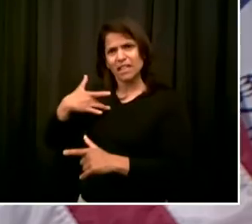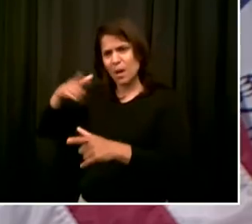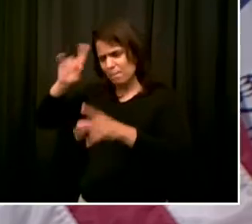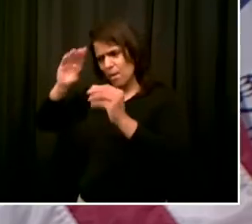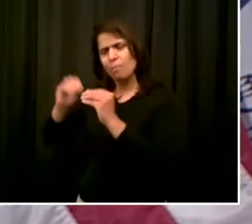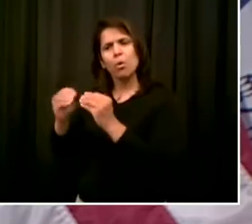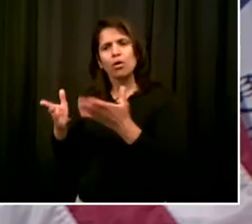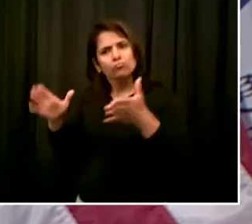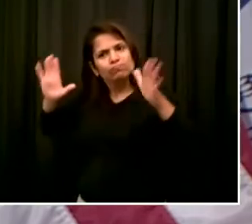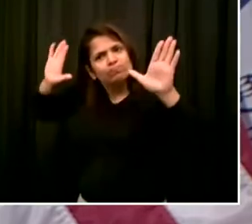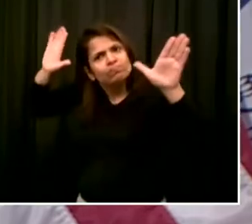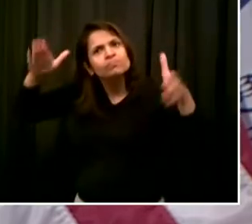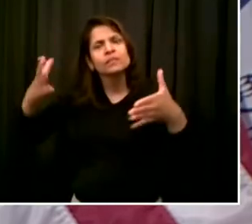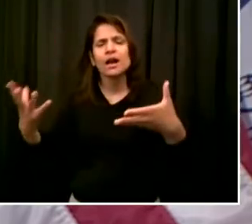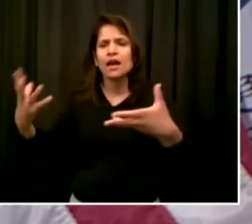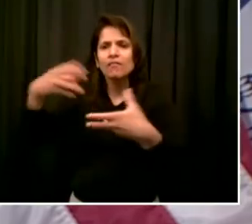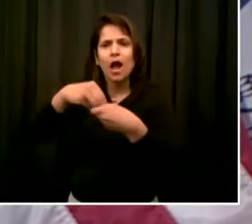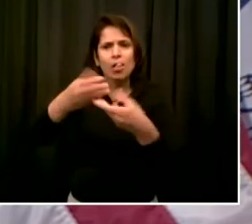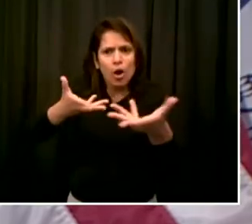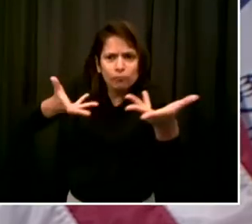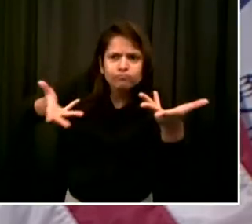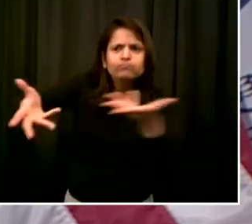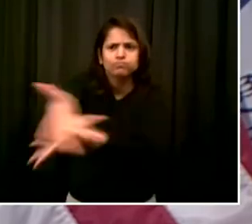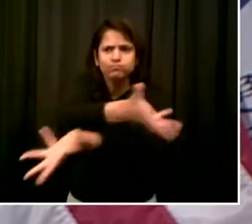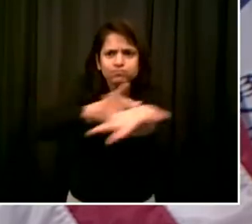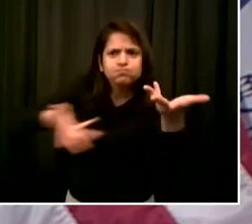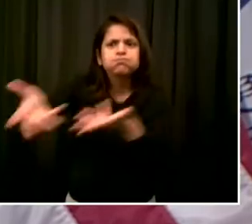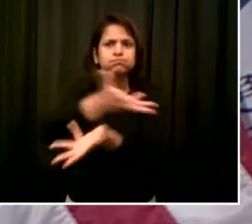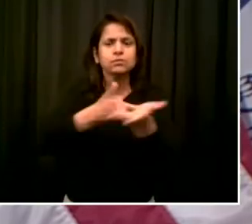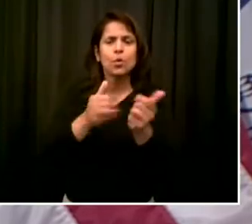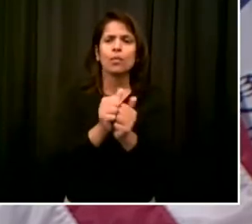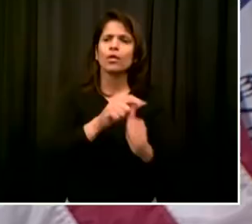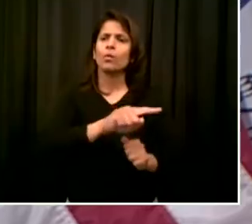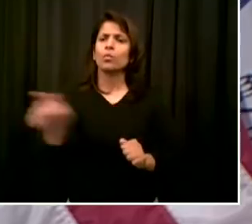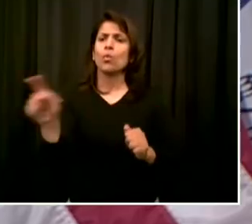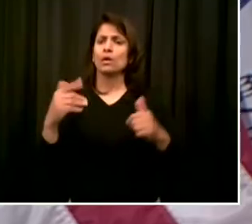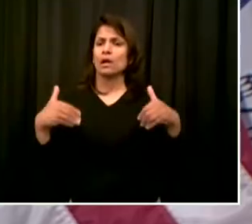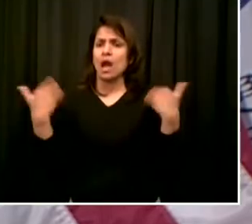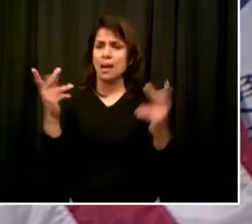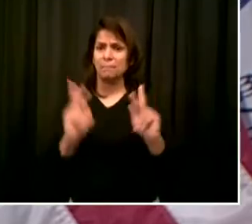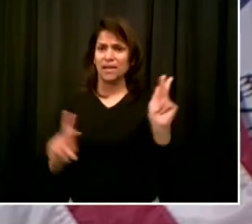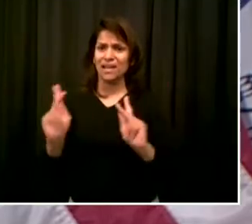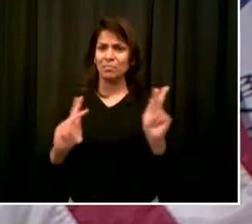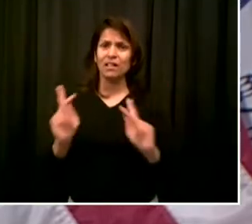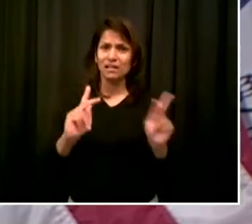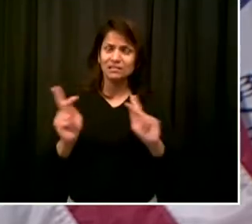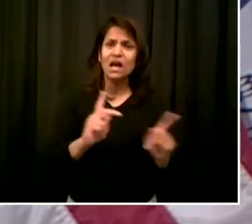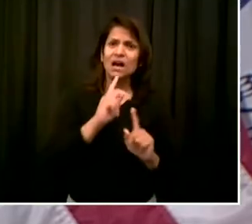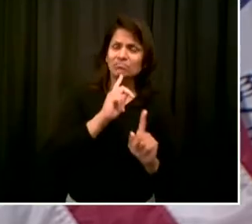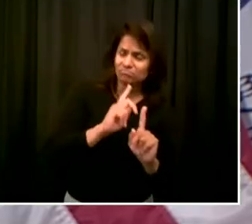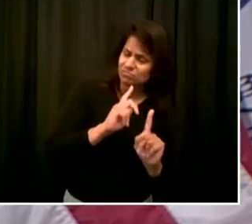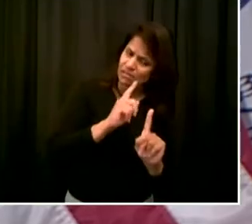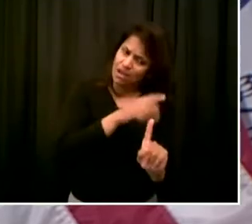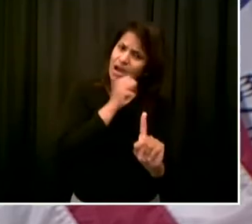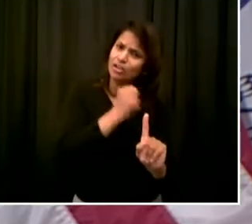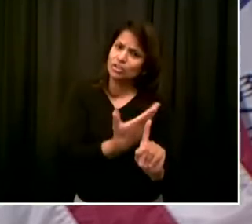PLAYING A BIGGER ROLE IN THE LIVESOF YOUNG PEOP BLEUT HITS m ISE CNTRAL .